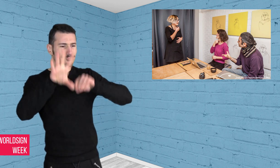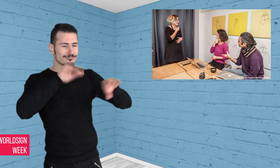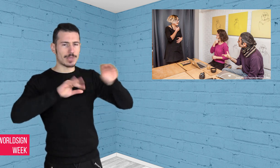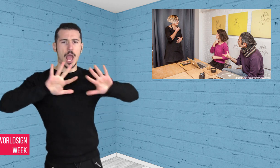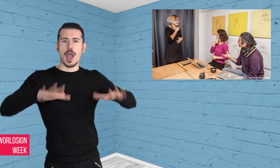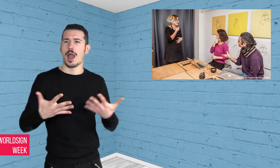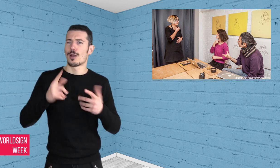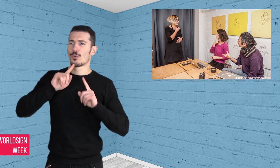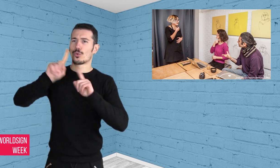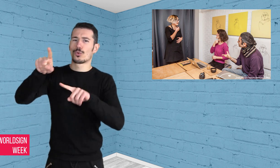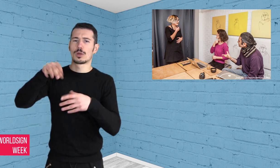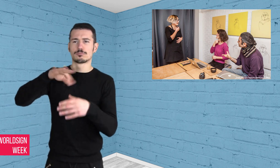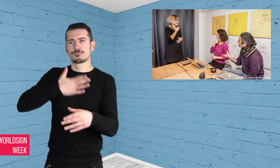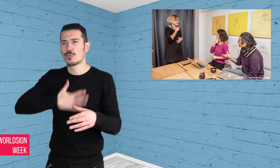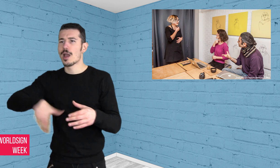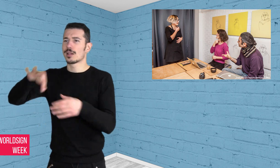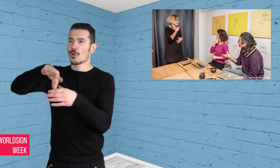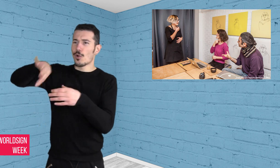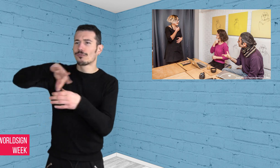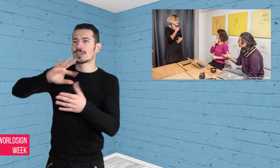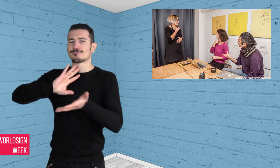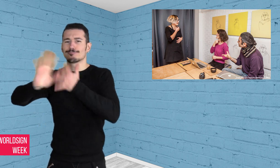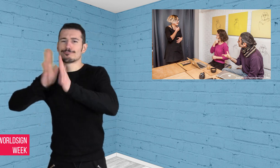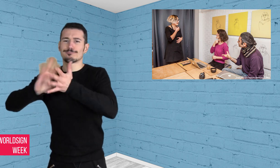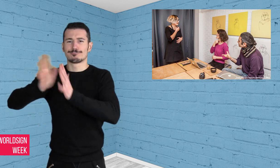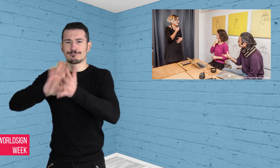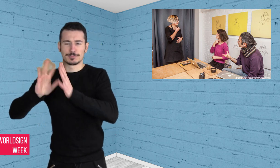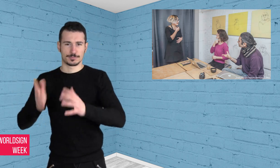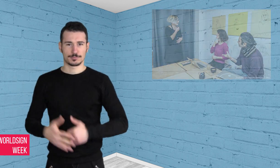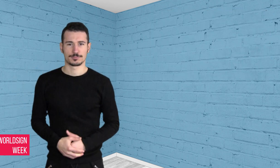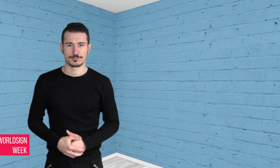to order your coffee.